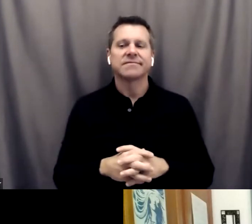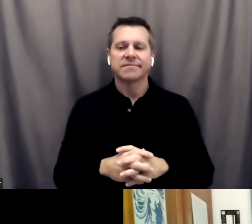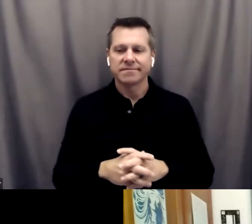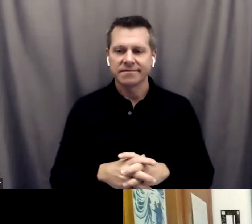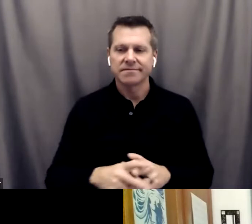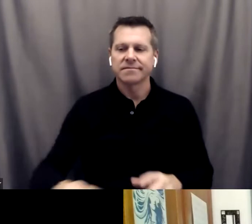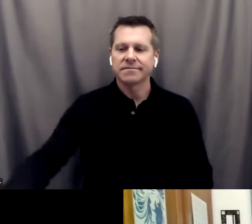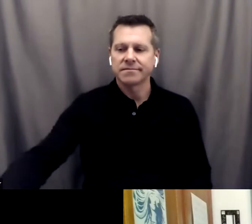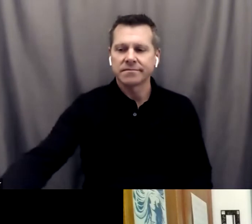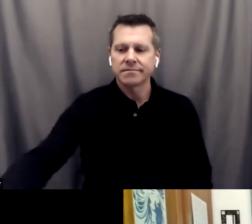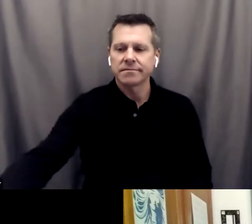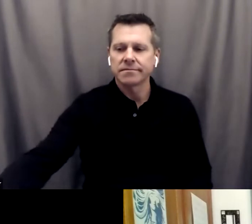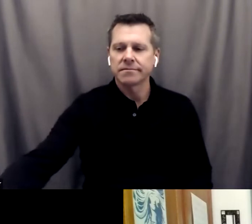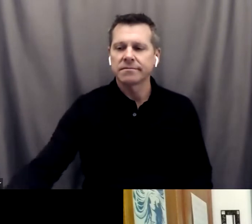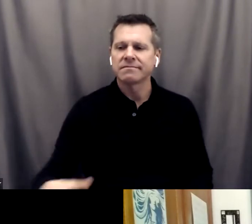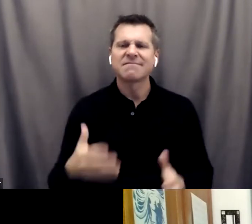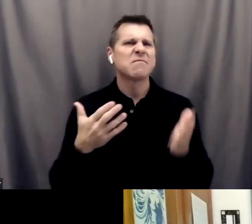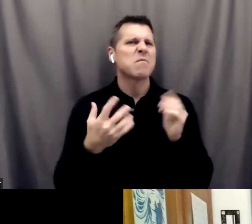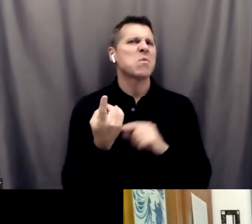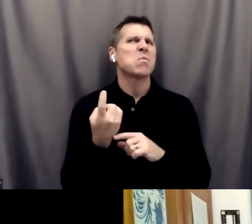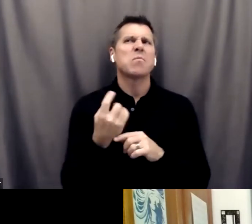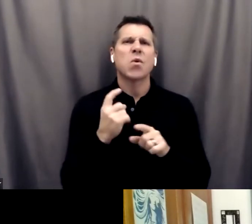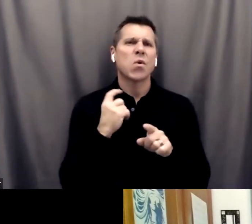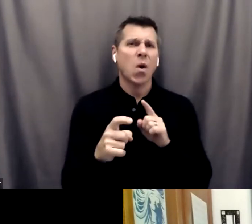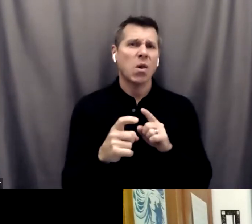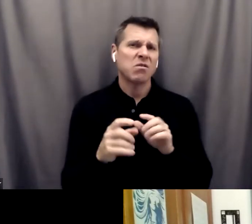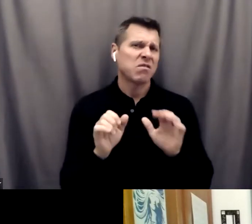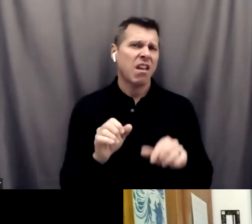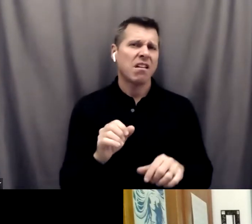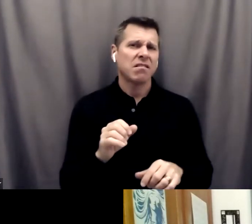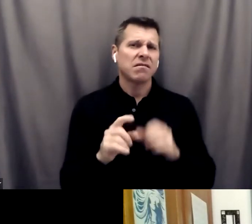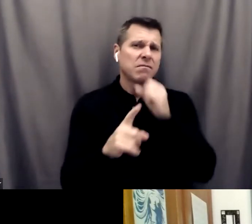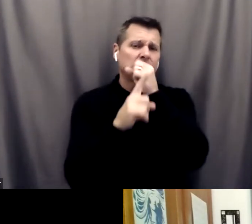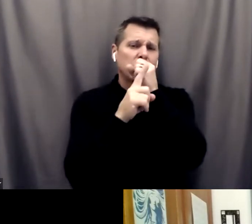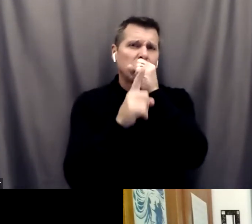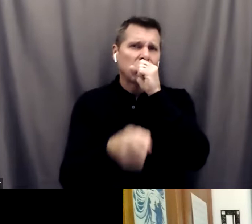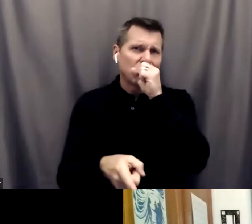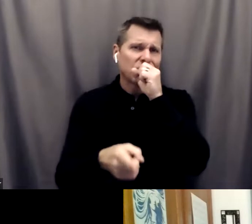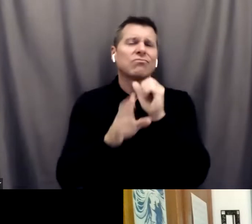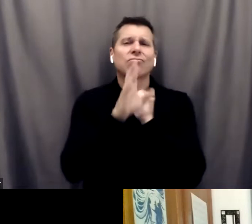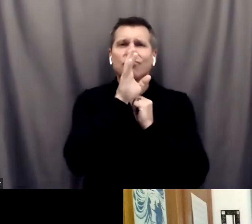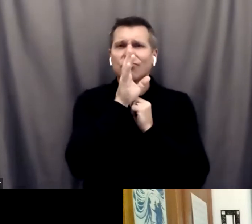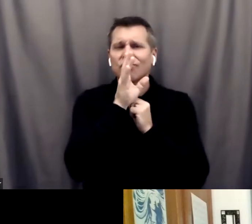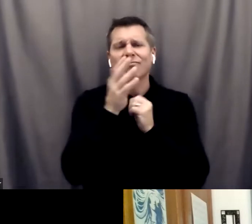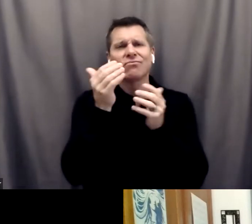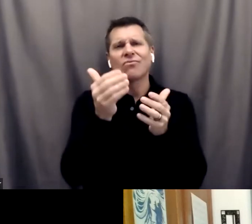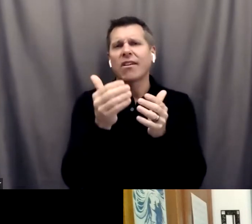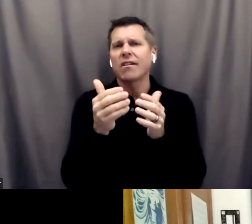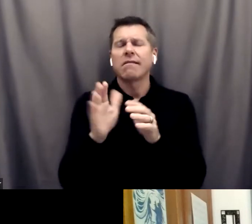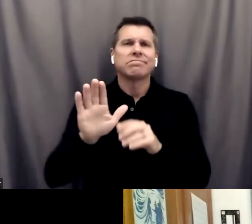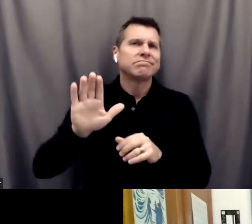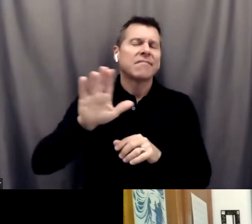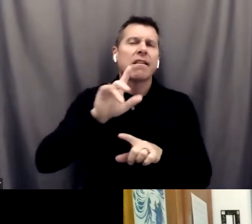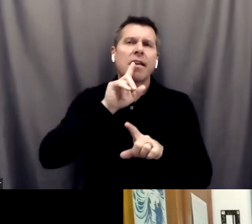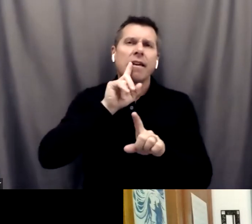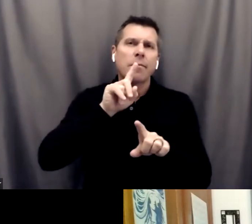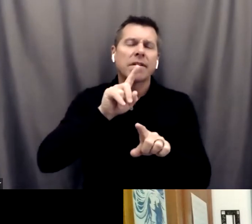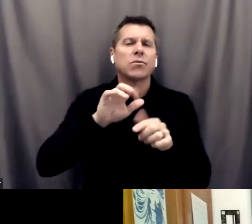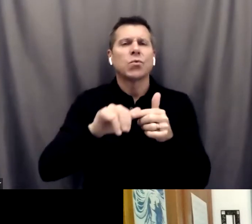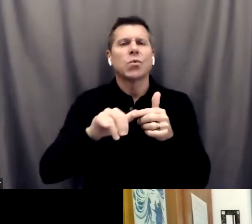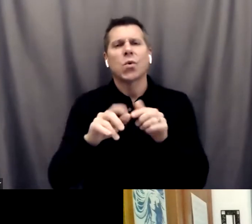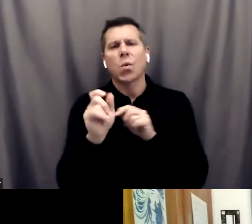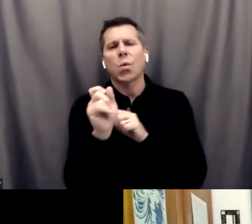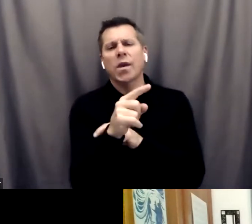maybe do one more call, please feel free to just unmute and ask your question or make a comment. You have that ability on your end.